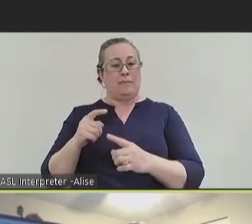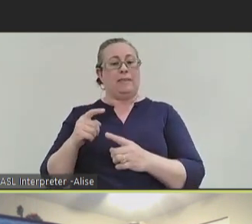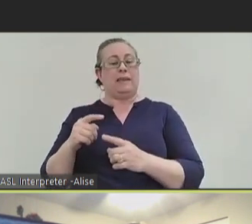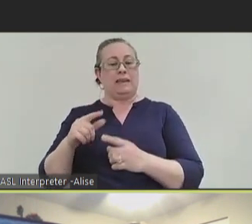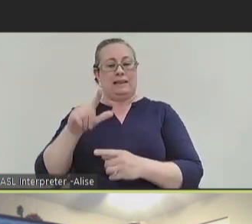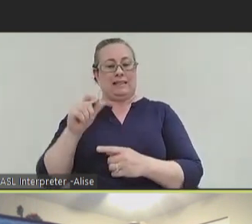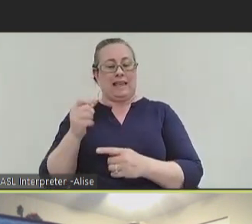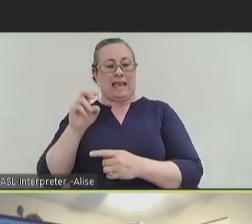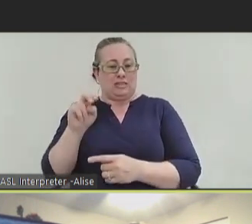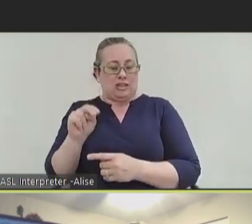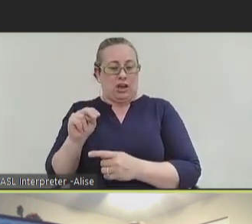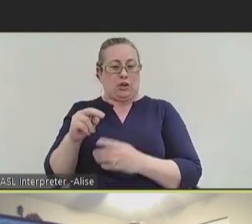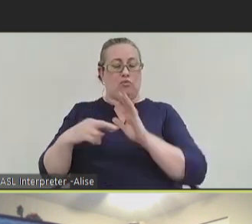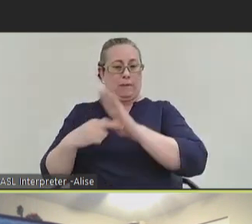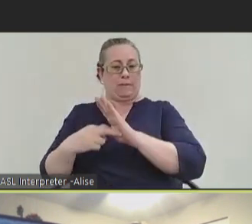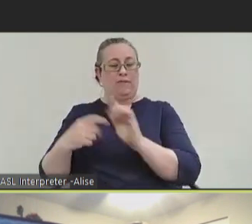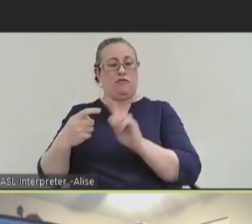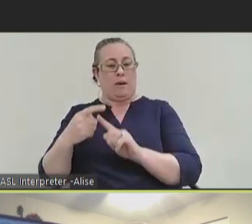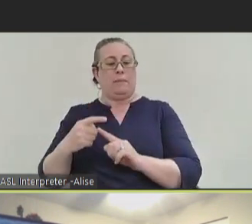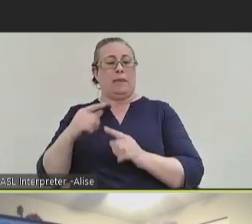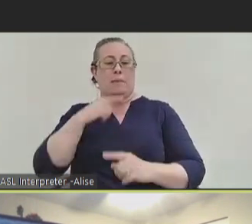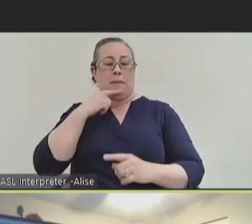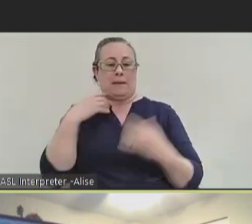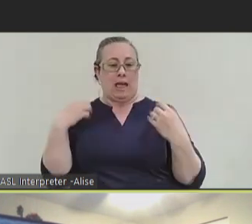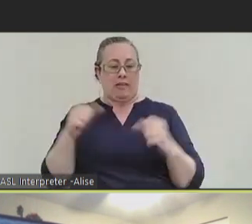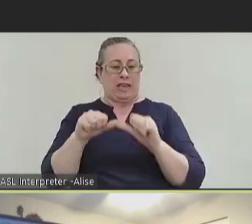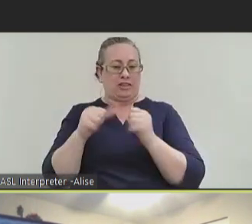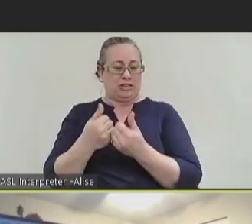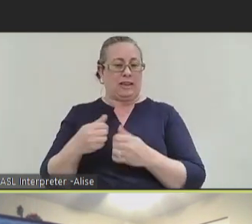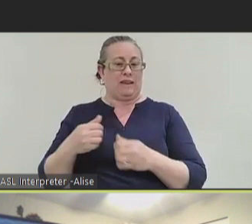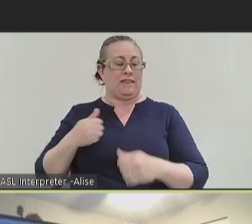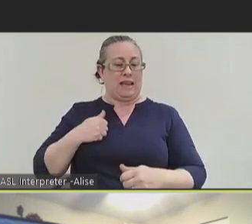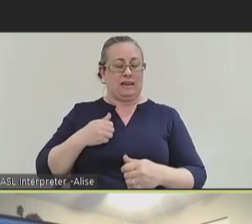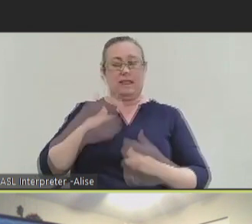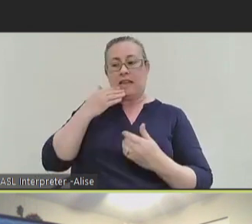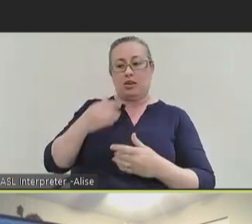Health Agency of Canada. Thank you for the opportunity to give a few updates. I would